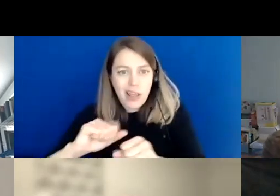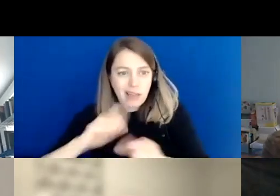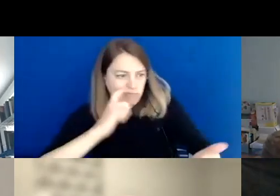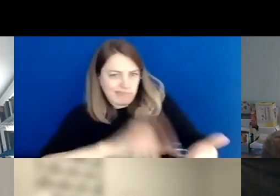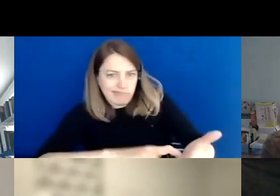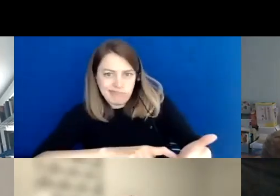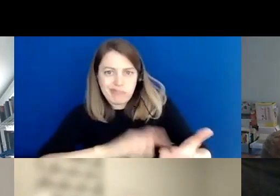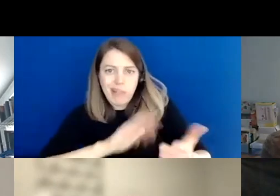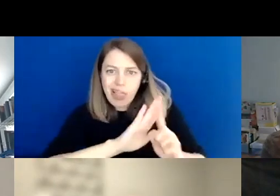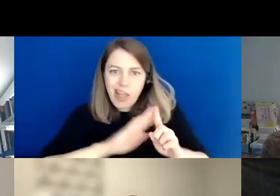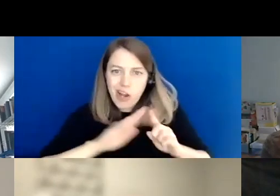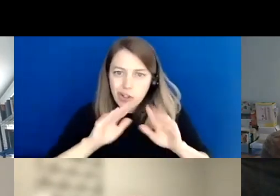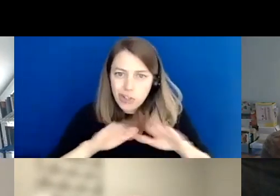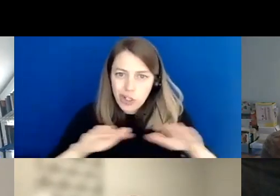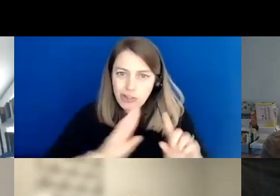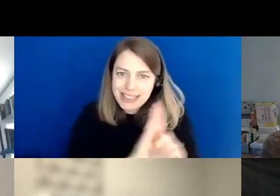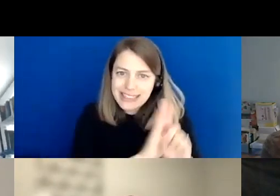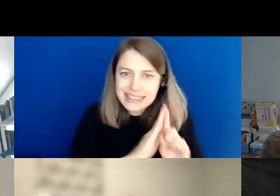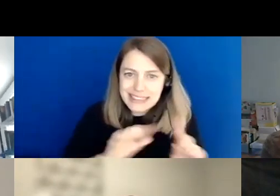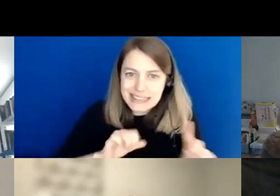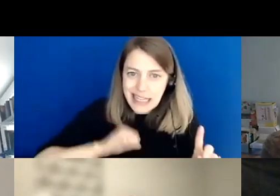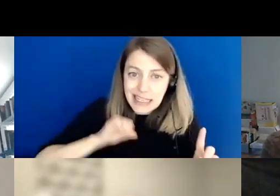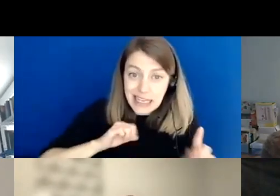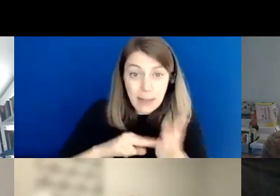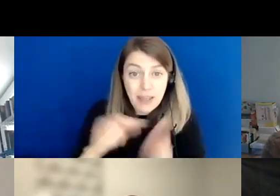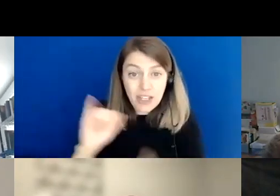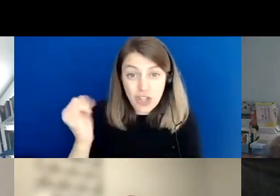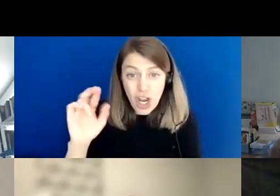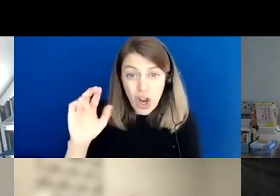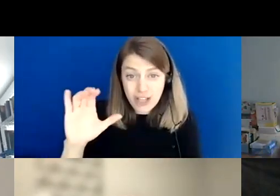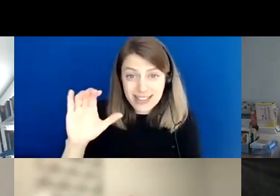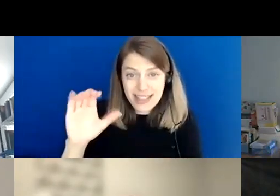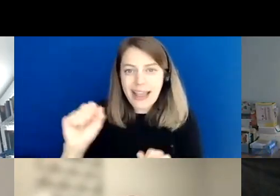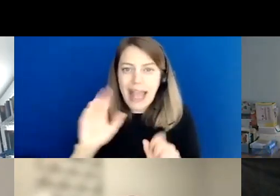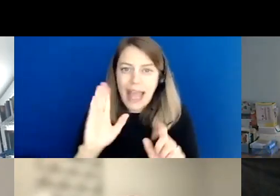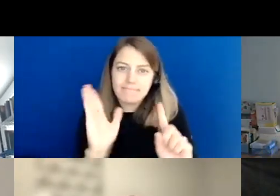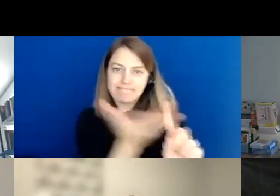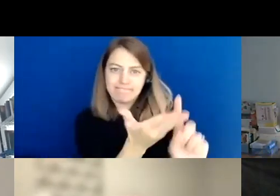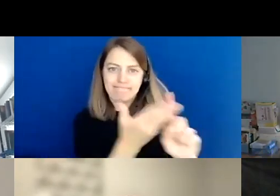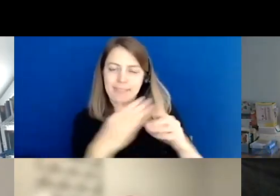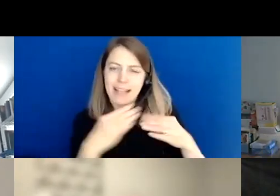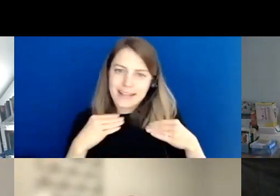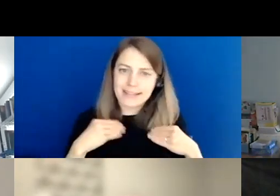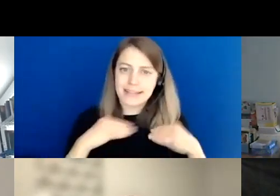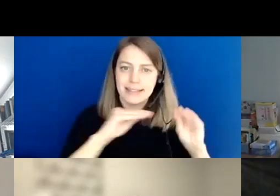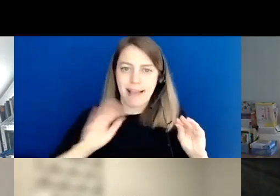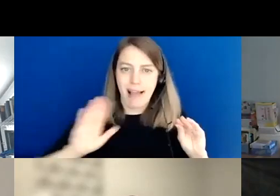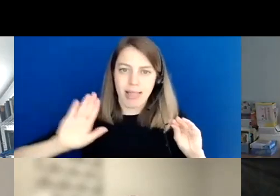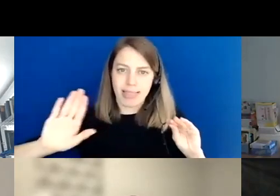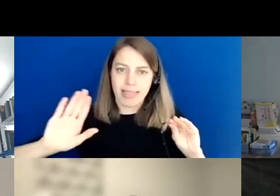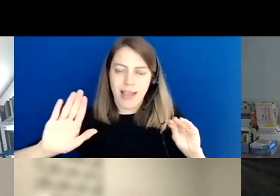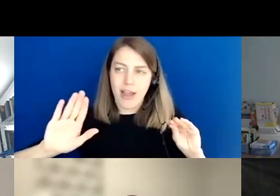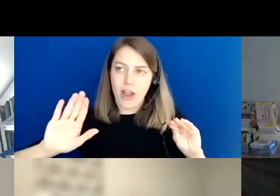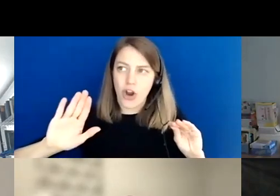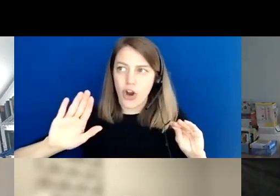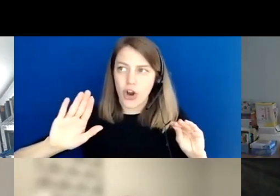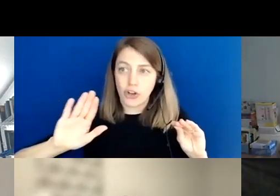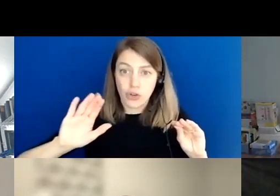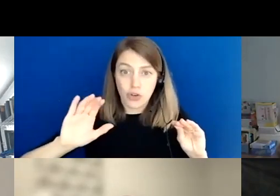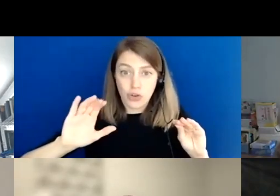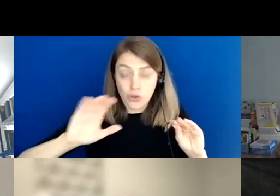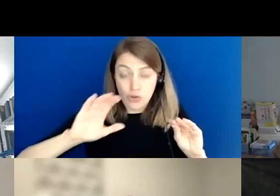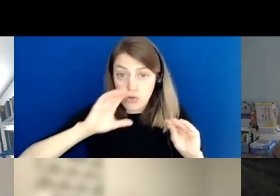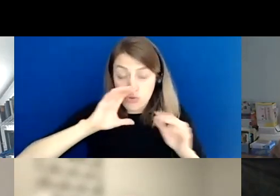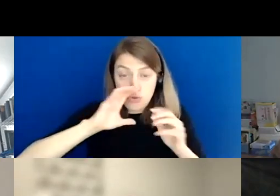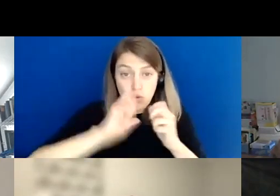So the JRC can come in and sell their cruel methods as humane because oh,